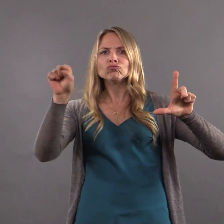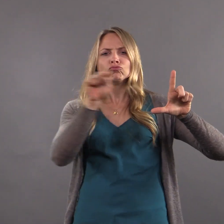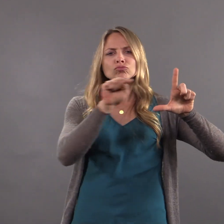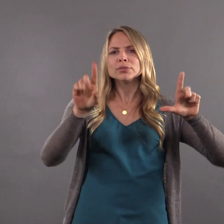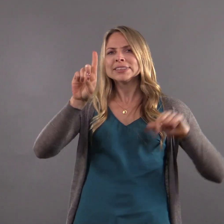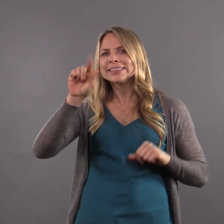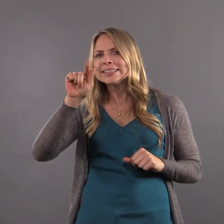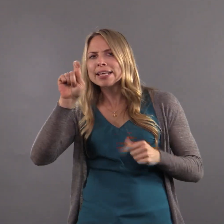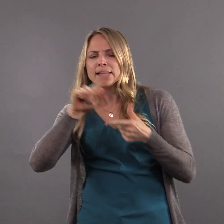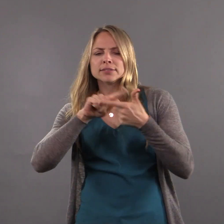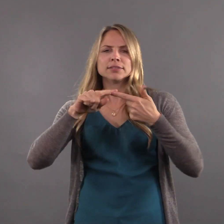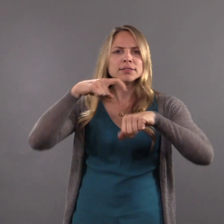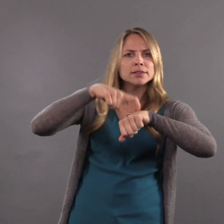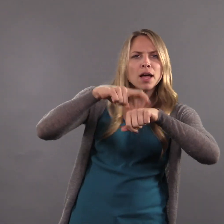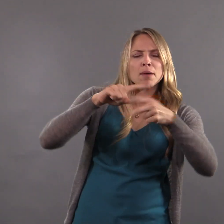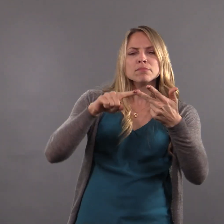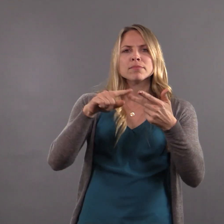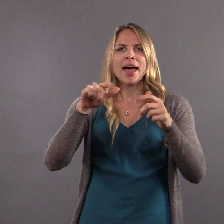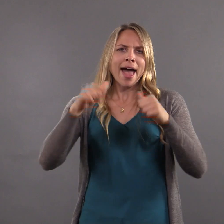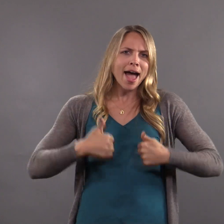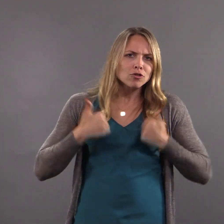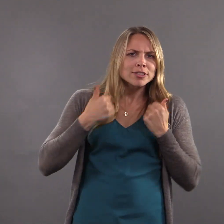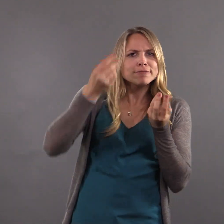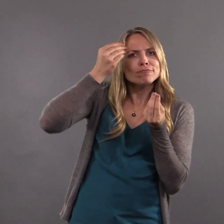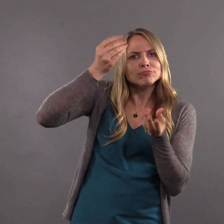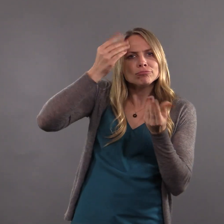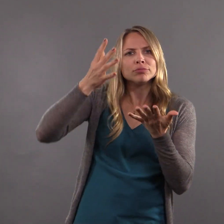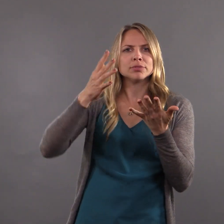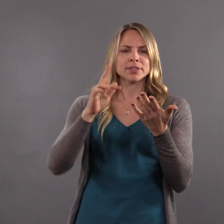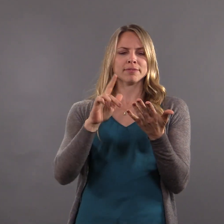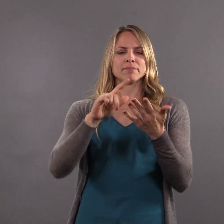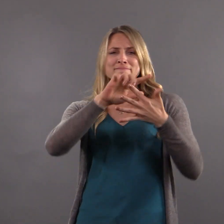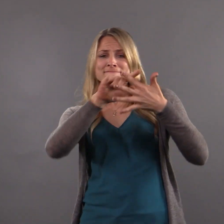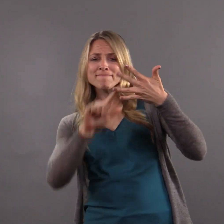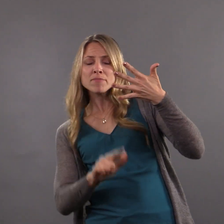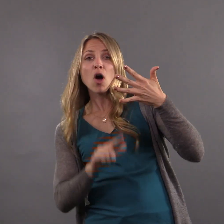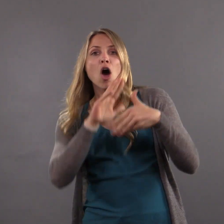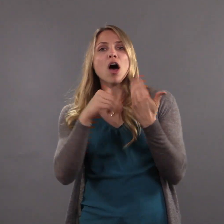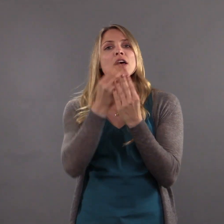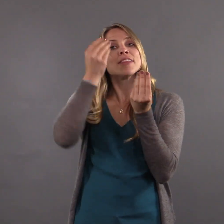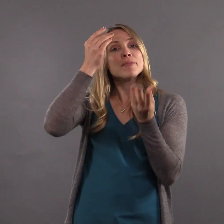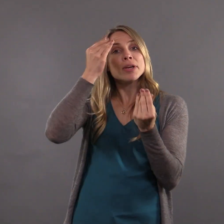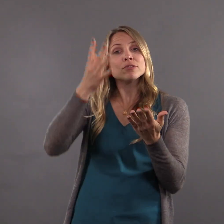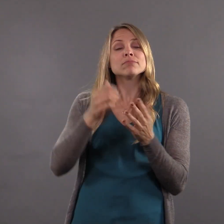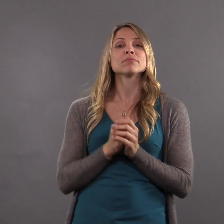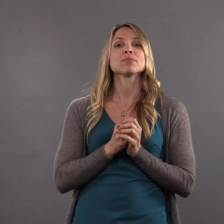all of the upcoming appoints with the dates, times, address, and all the information we have in our system.